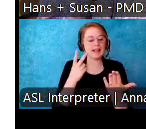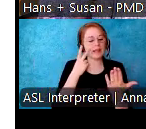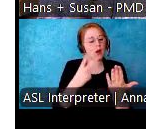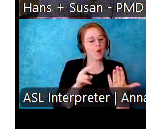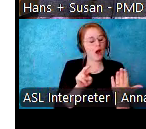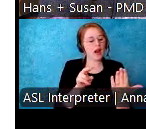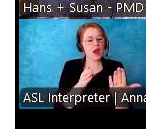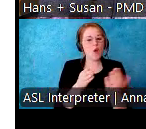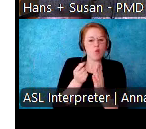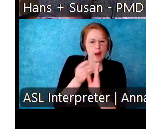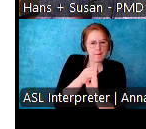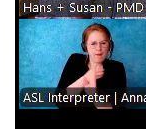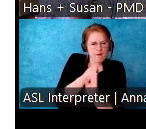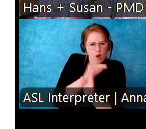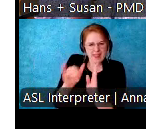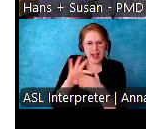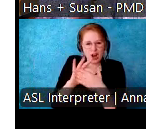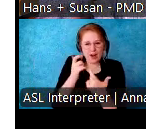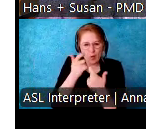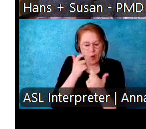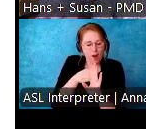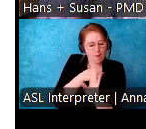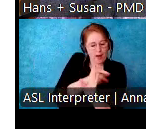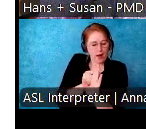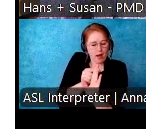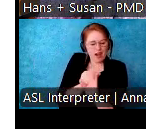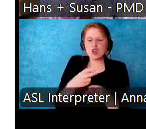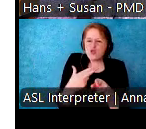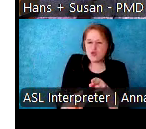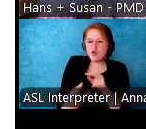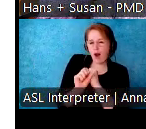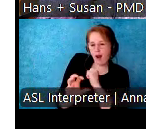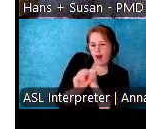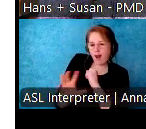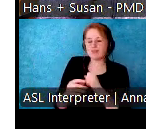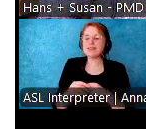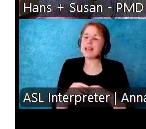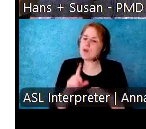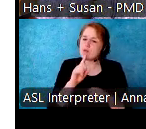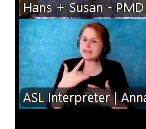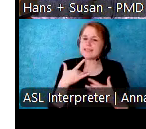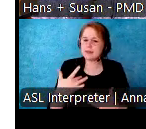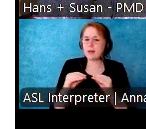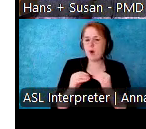of a caregiver. And it's a way for us to give more of an emotional appeal to our potential audience,